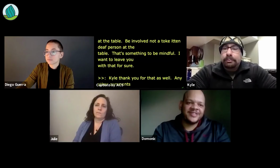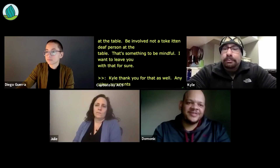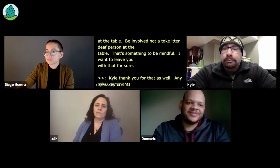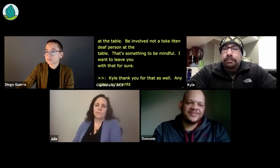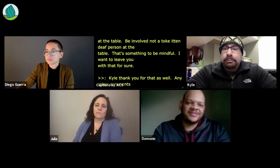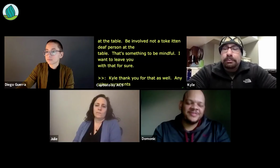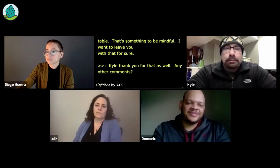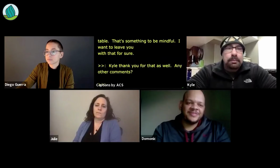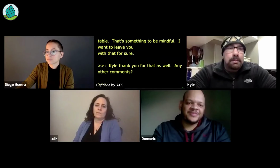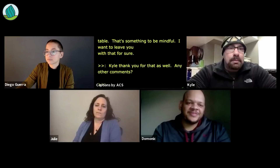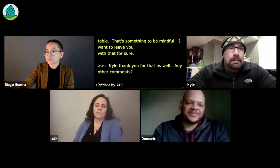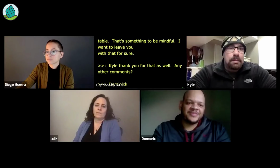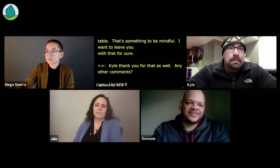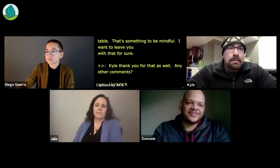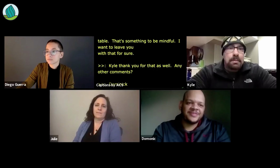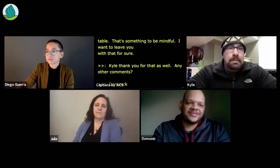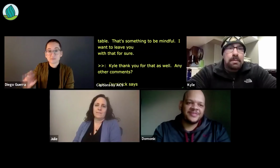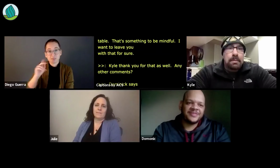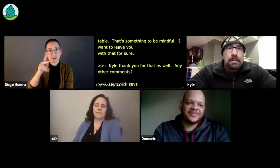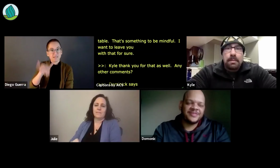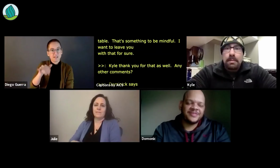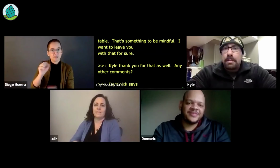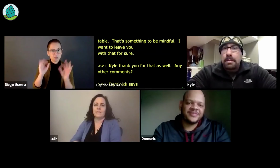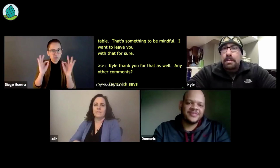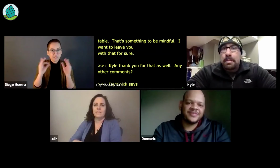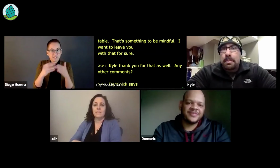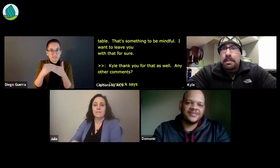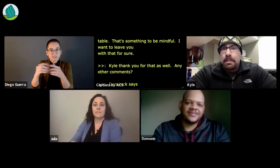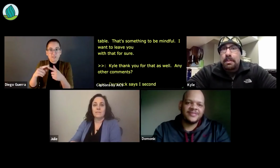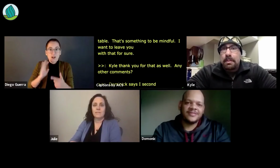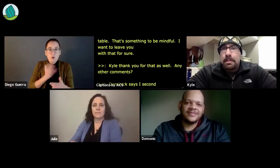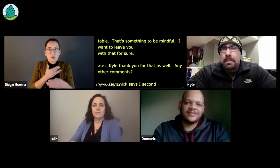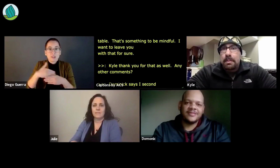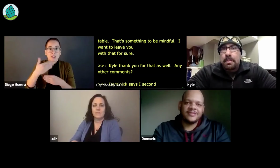Thank you. And that's a great segue to our next question.